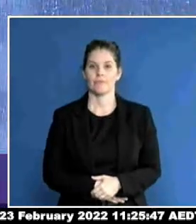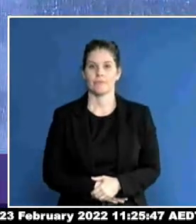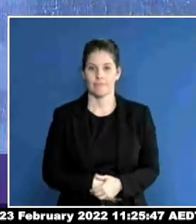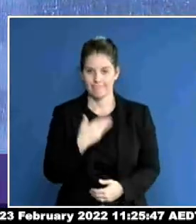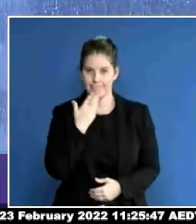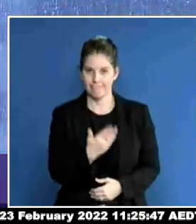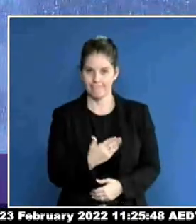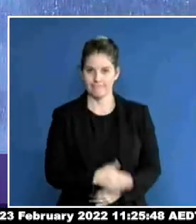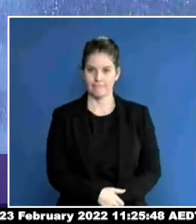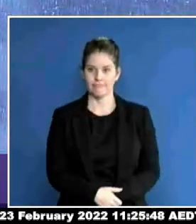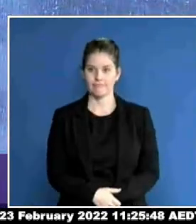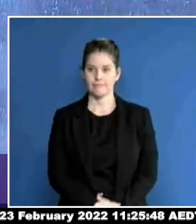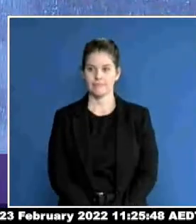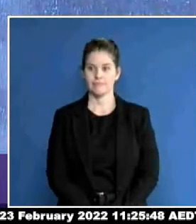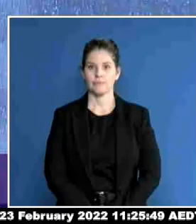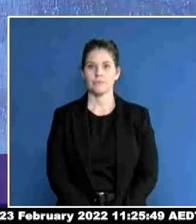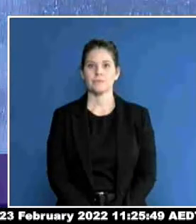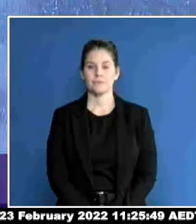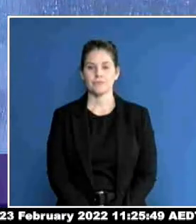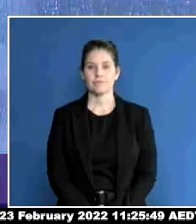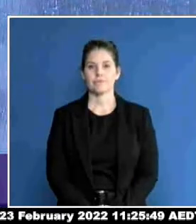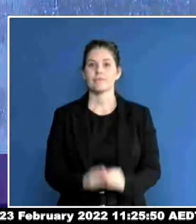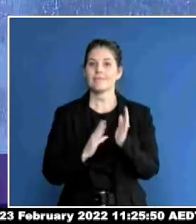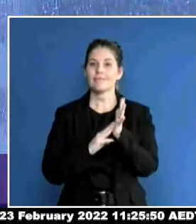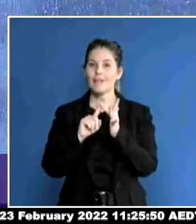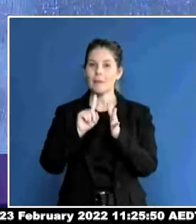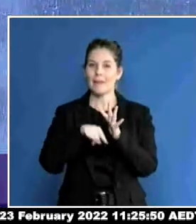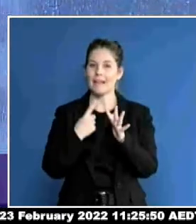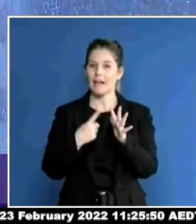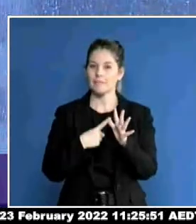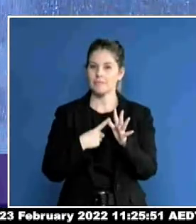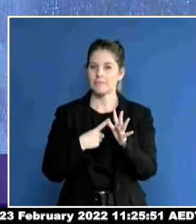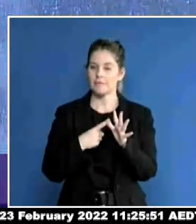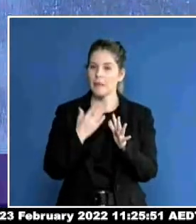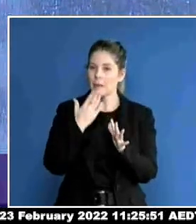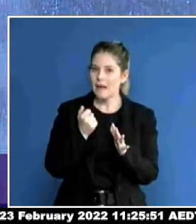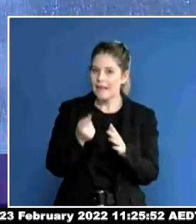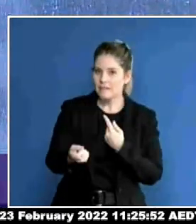Mija, could you please explain your role at YDAS and tell the Royal Commission about the